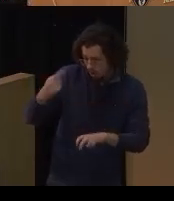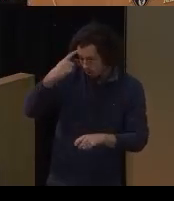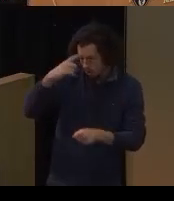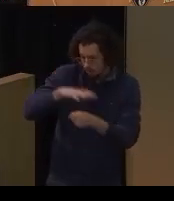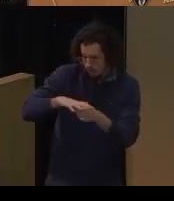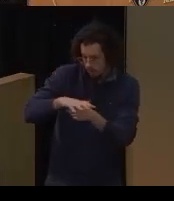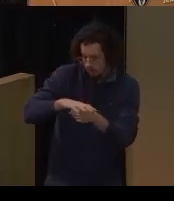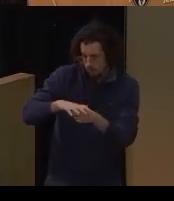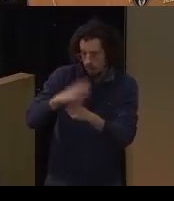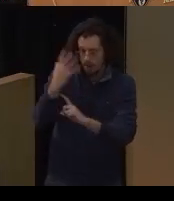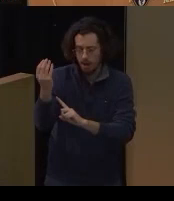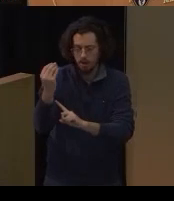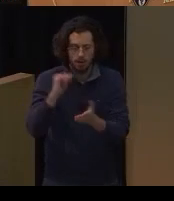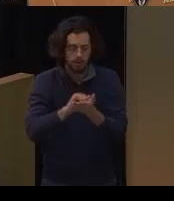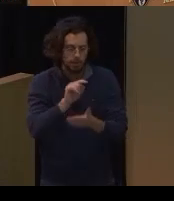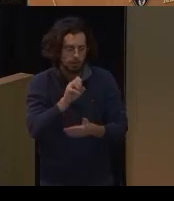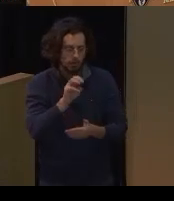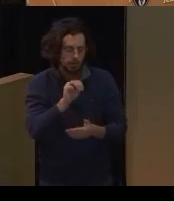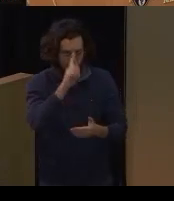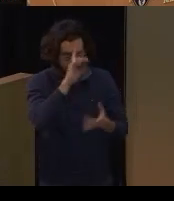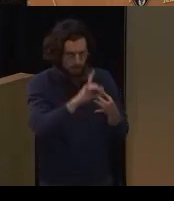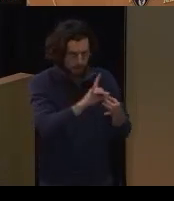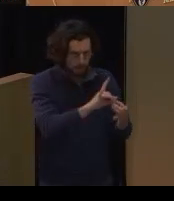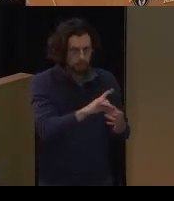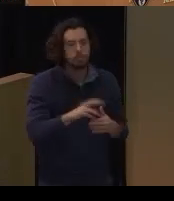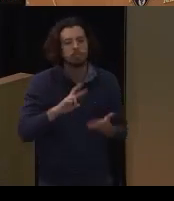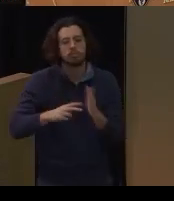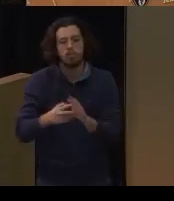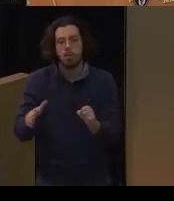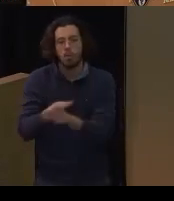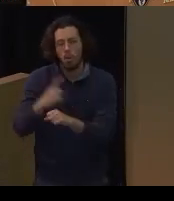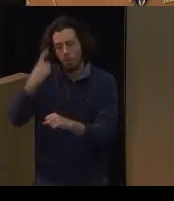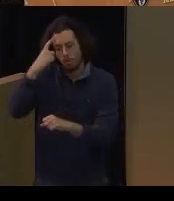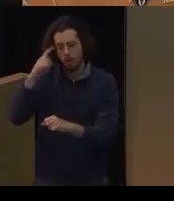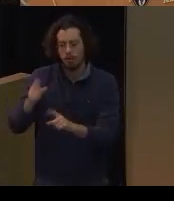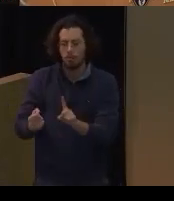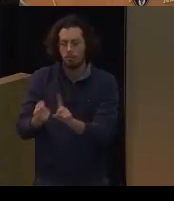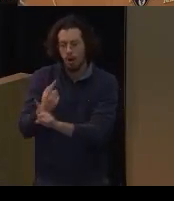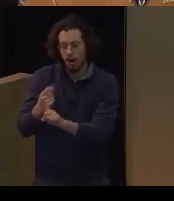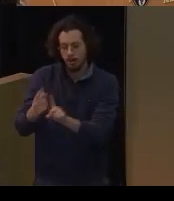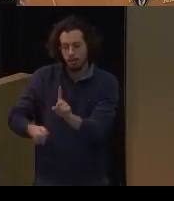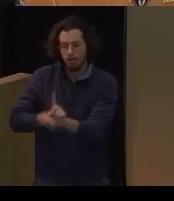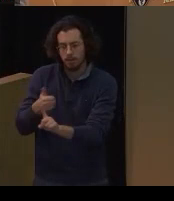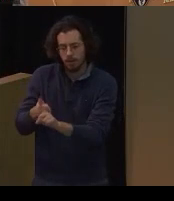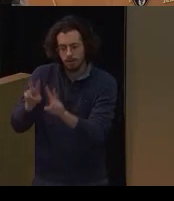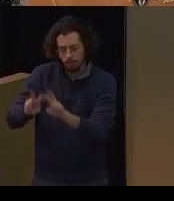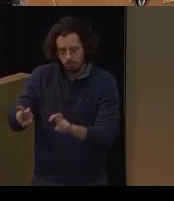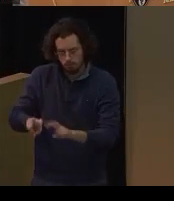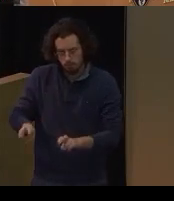um outside of the network that responded to neurofeedback training and so we conducted whole brain random effects analysis which I'm depicting for you here the training effect is